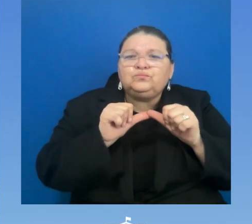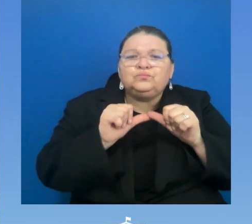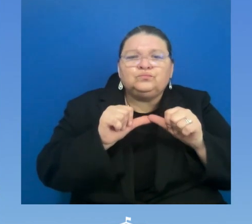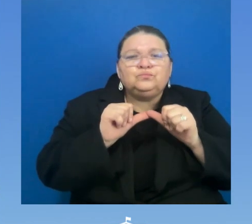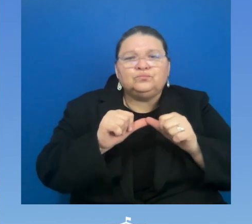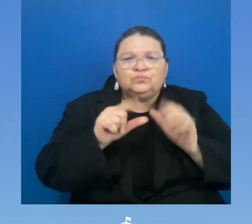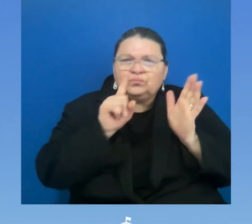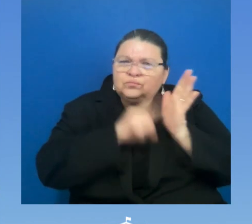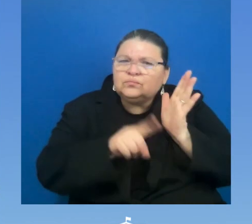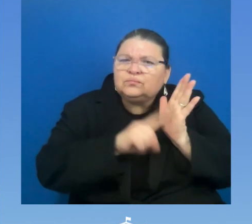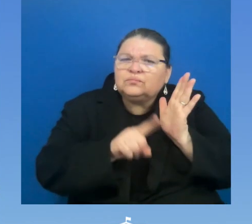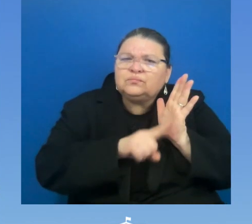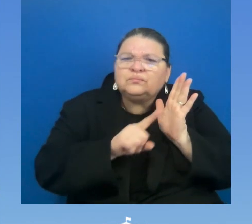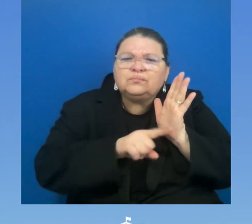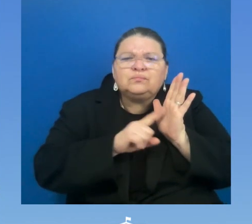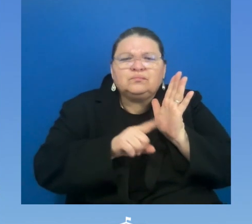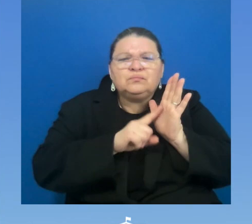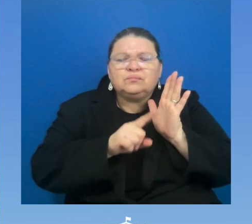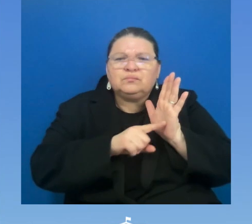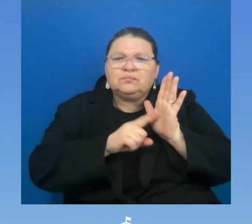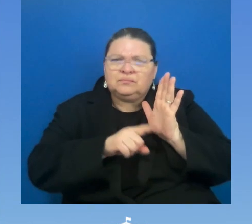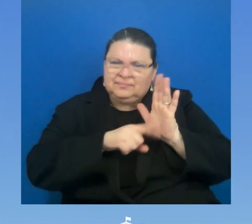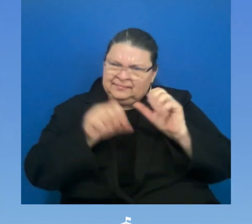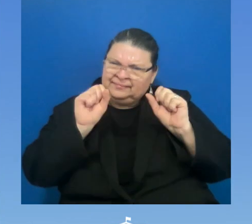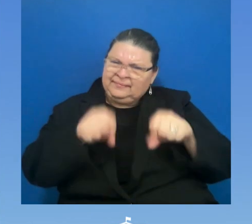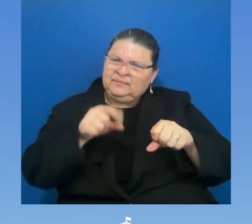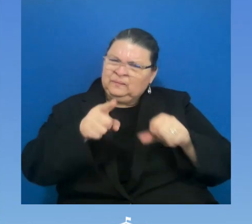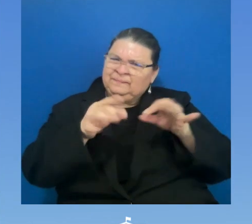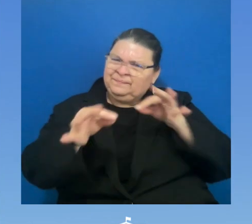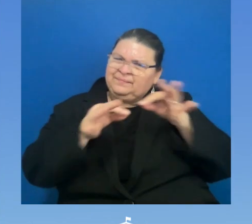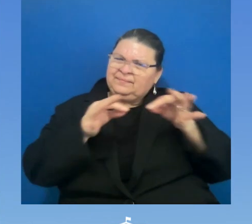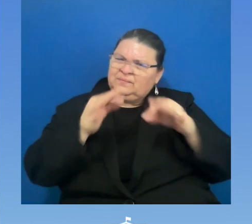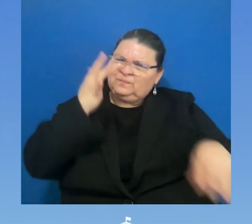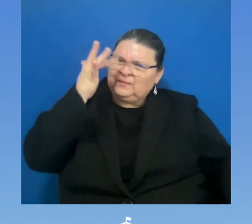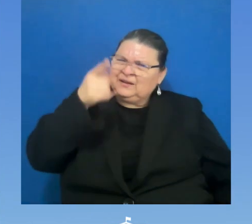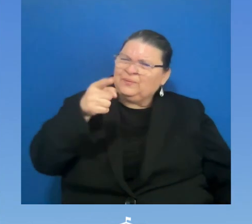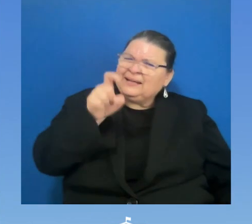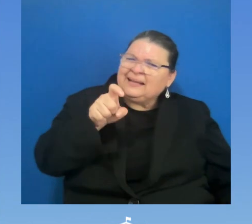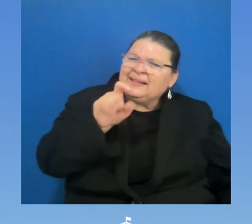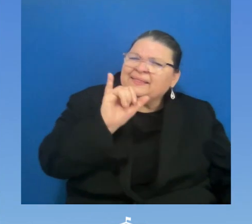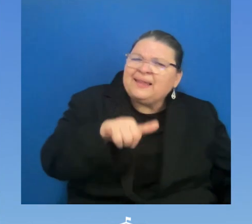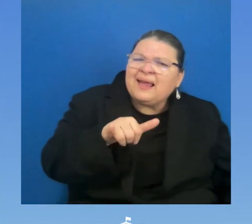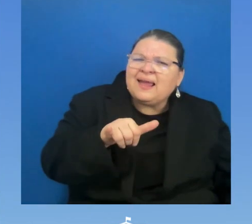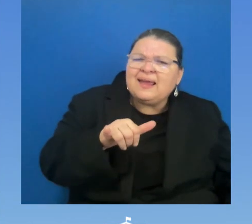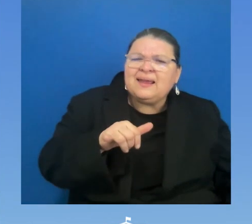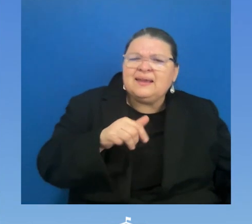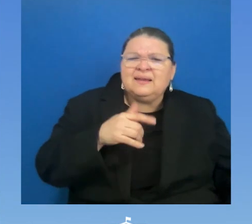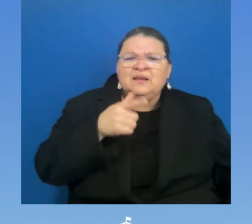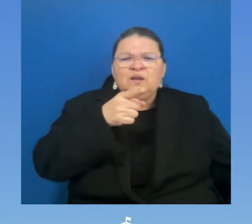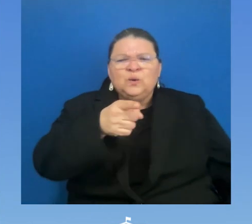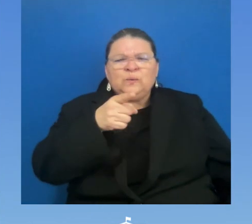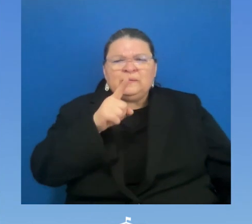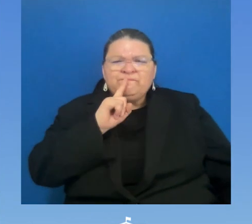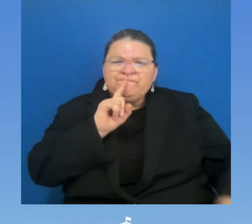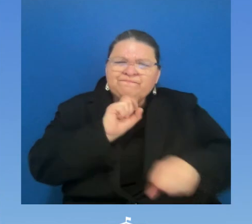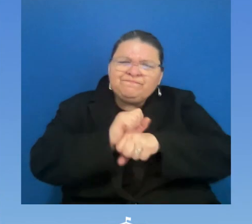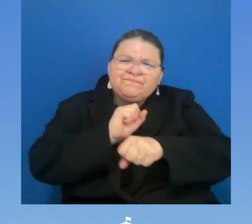Can you help explain a little bit why it's necessary and how you actually have to how you go after achieving that objective